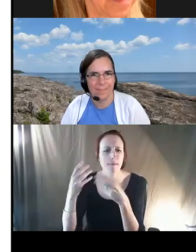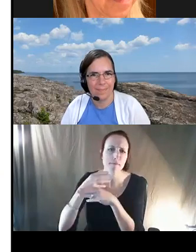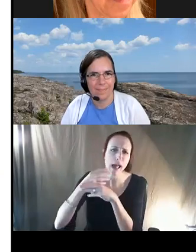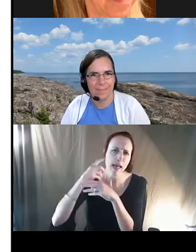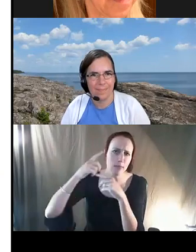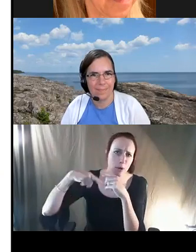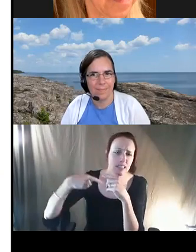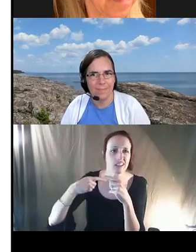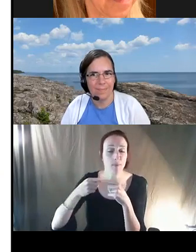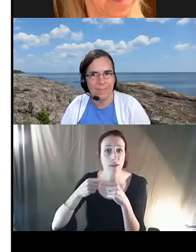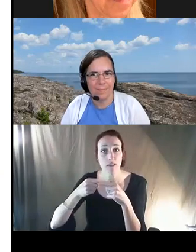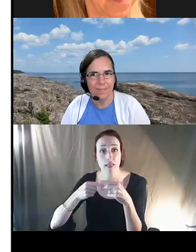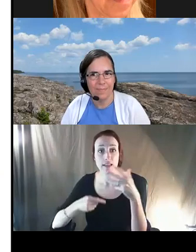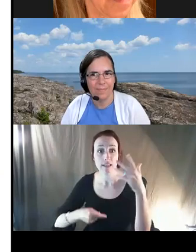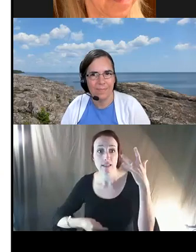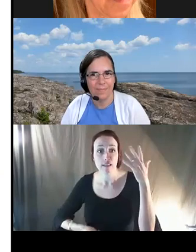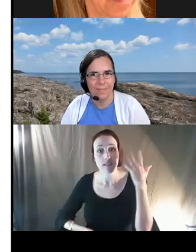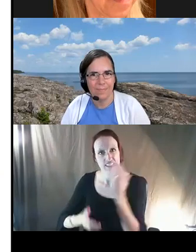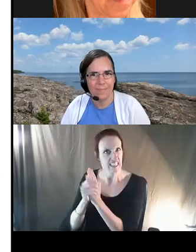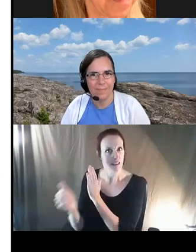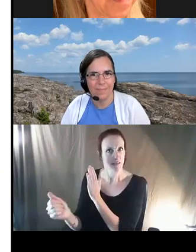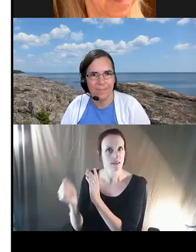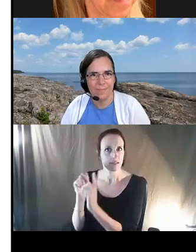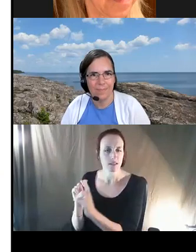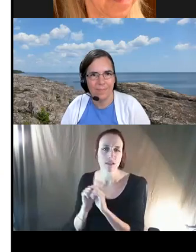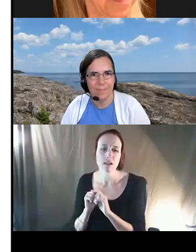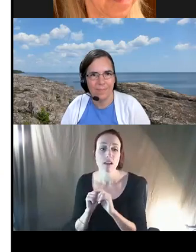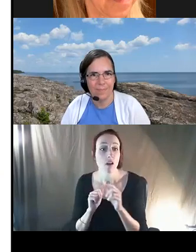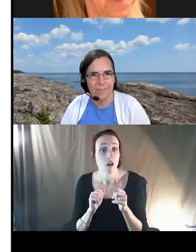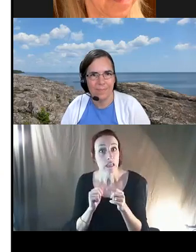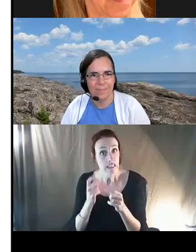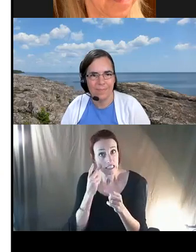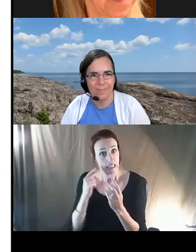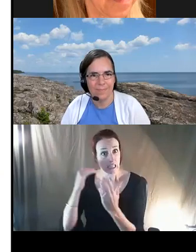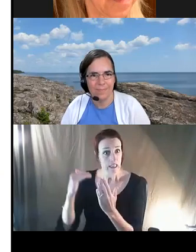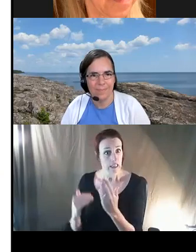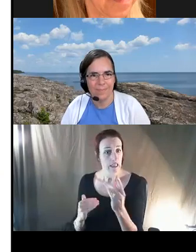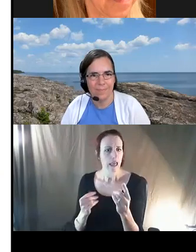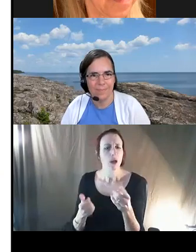This is much easier for us to wrap our minds around